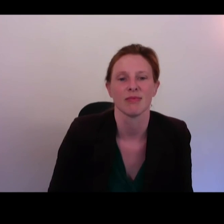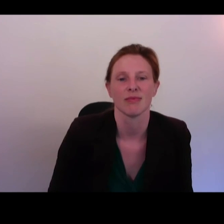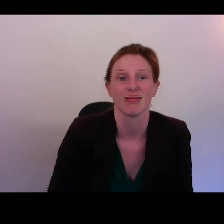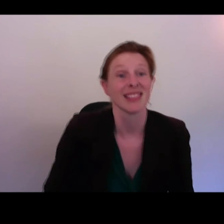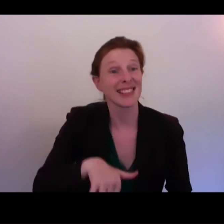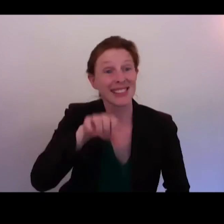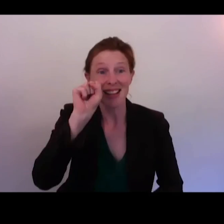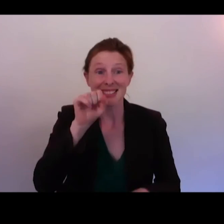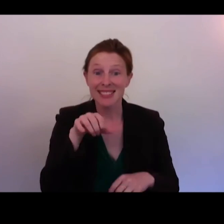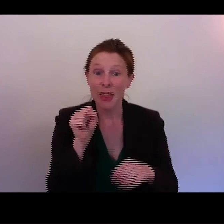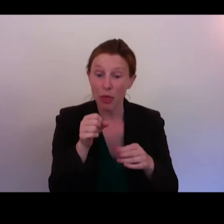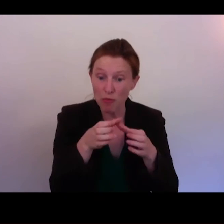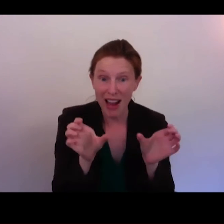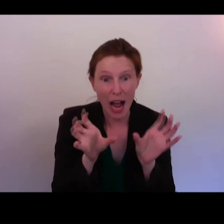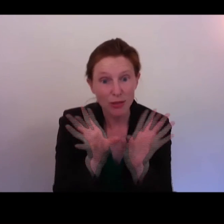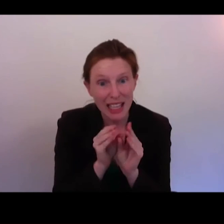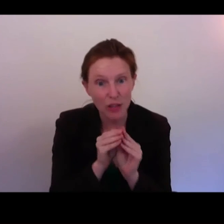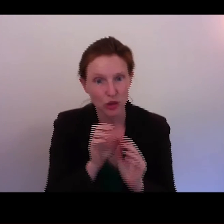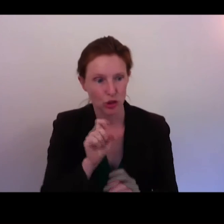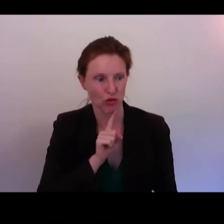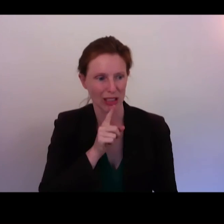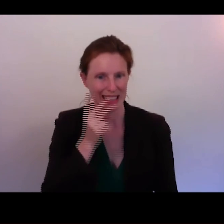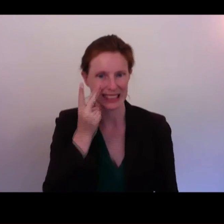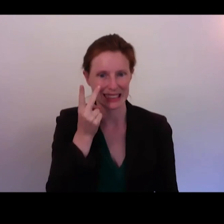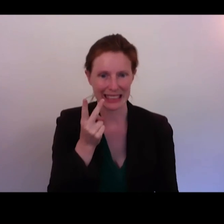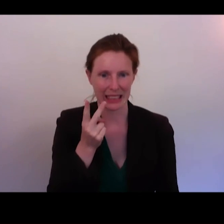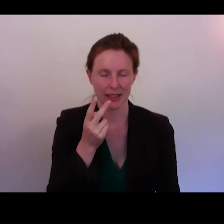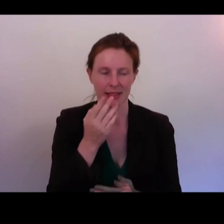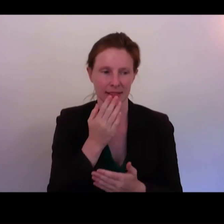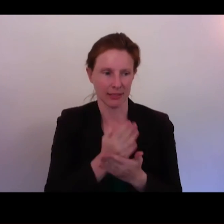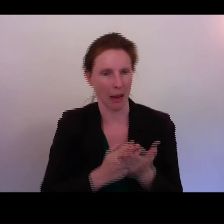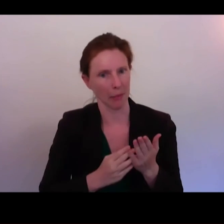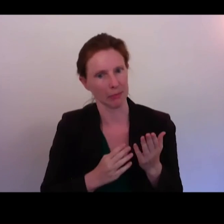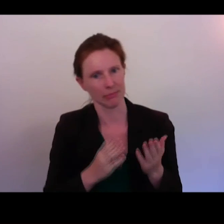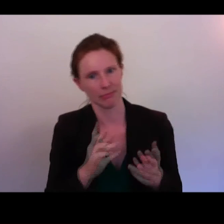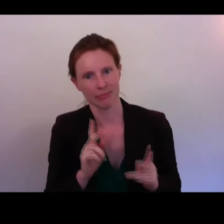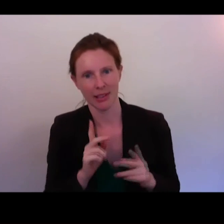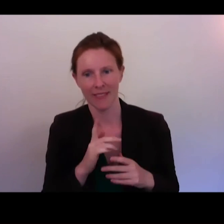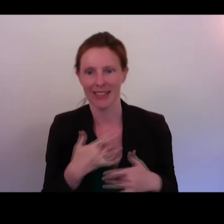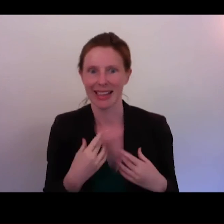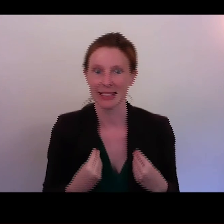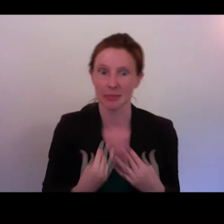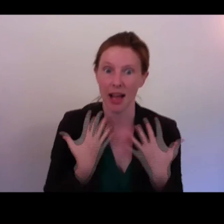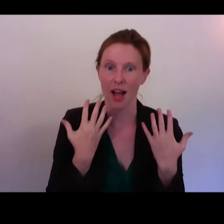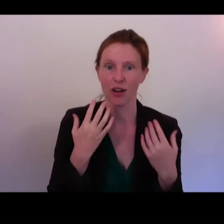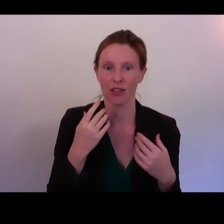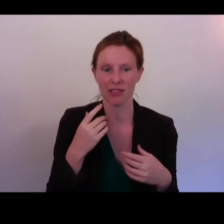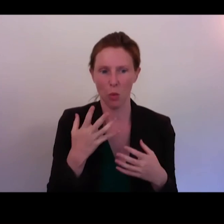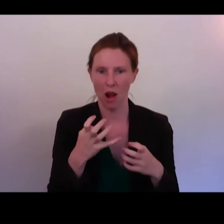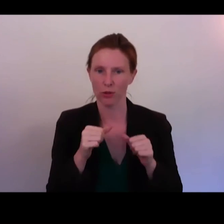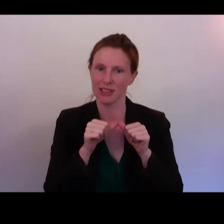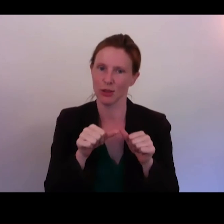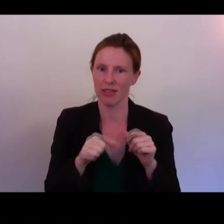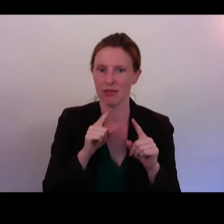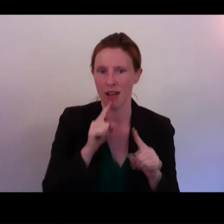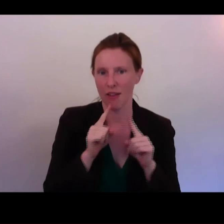for intervention and opportunity. Exactly and in the breakout session, you should have seen it. There are some people who felt inspired.